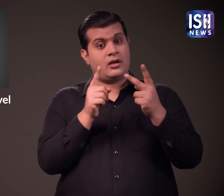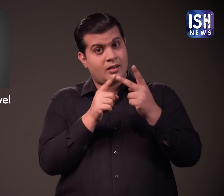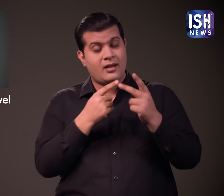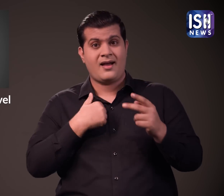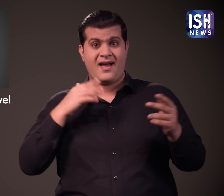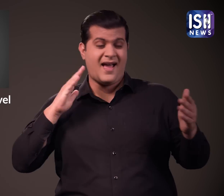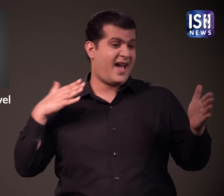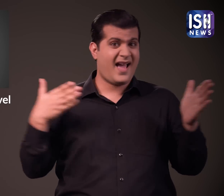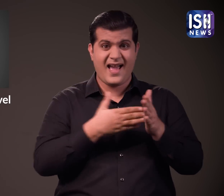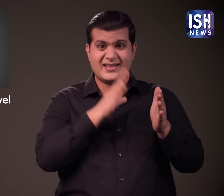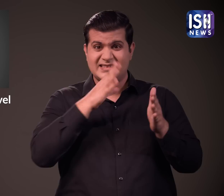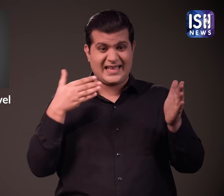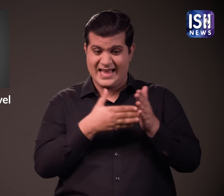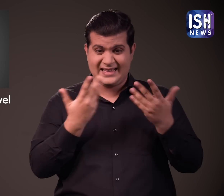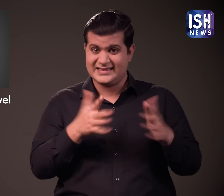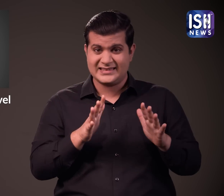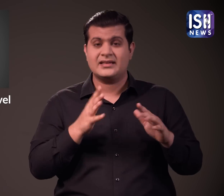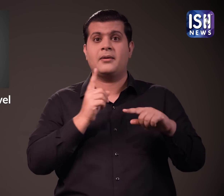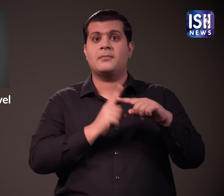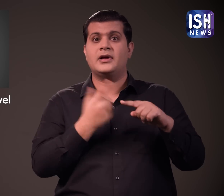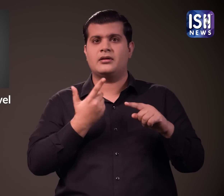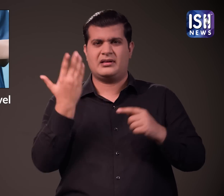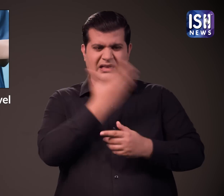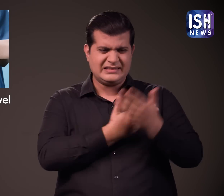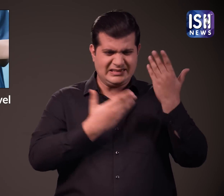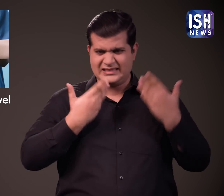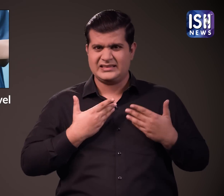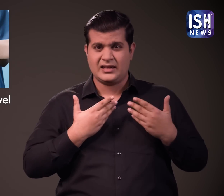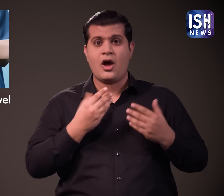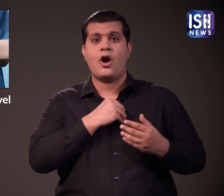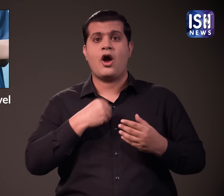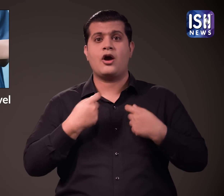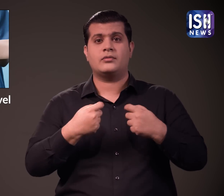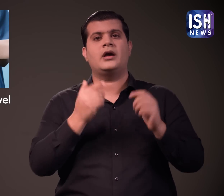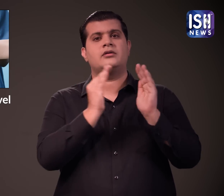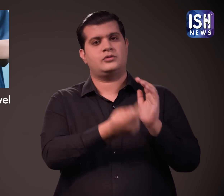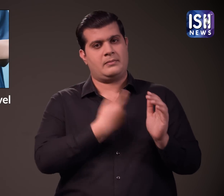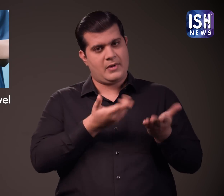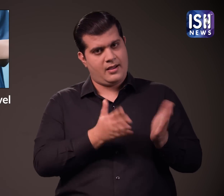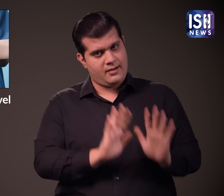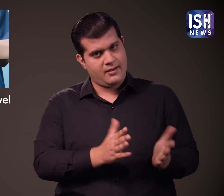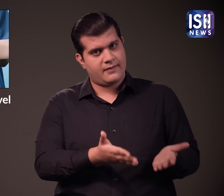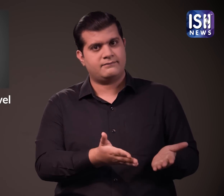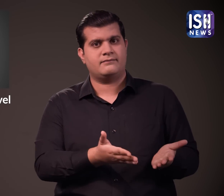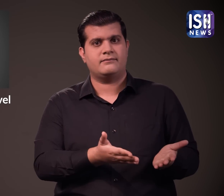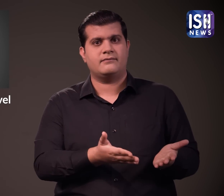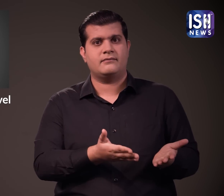If you are injured after an accident, the insurance covers the treatment as well.